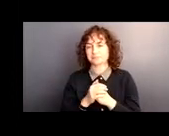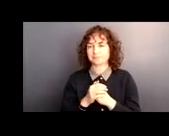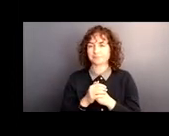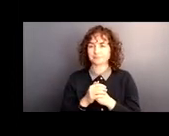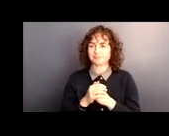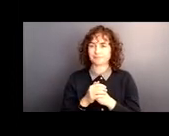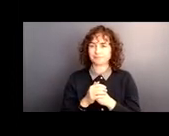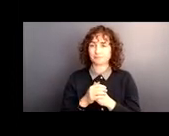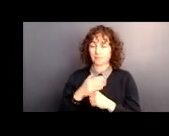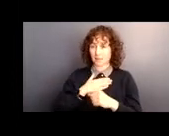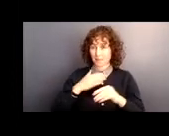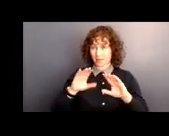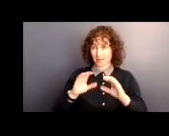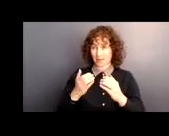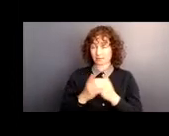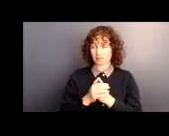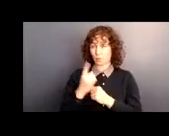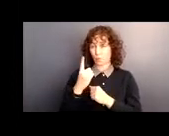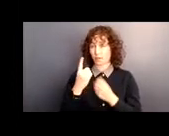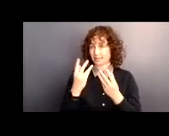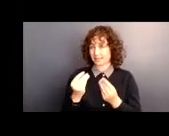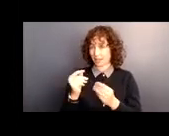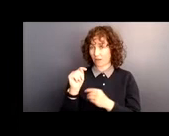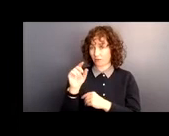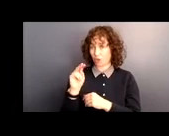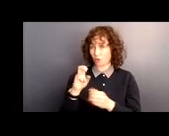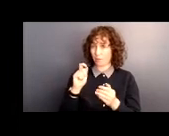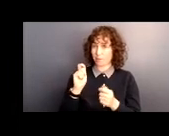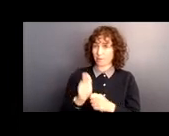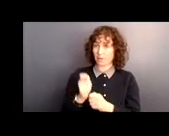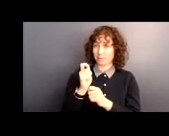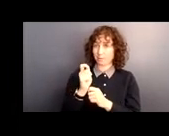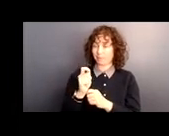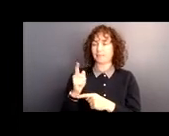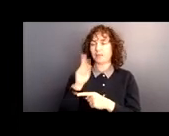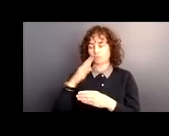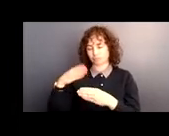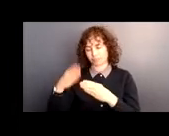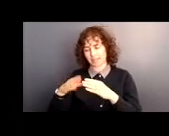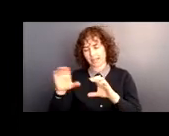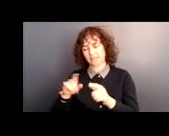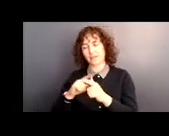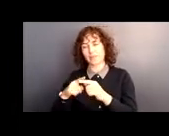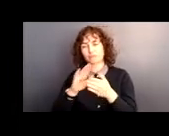In my classroom, One soft tone signals students to finish their activity and tidy their workspace.